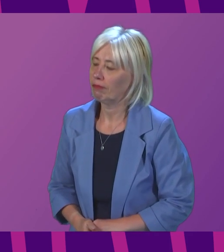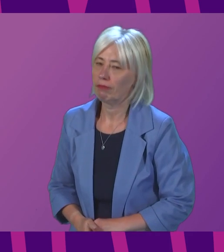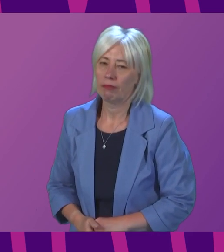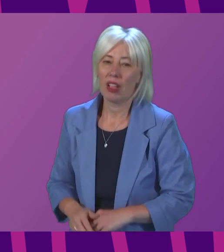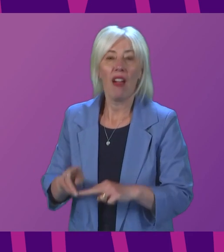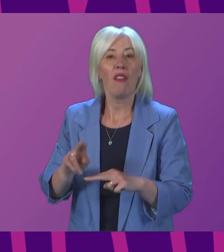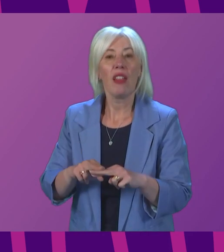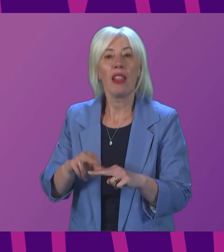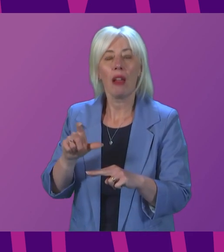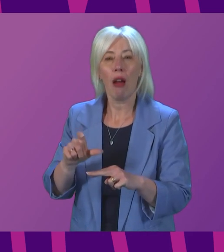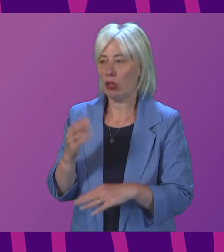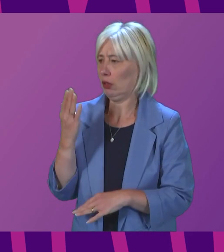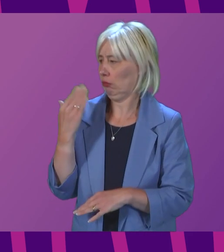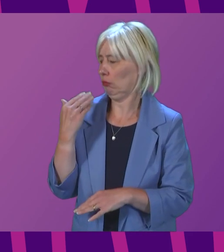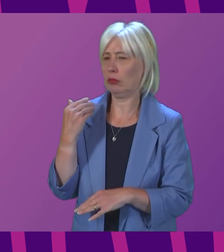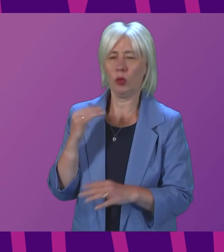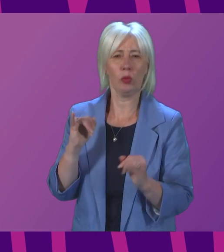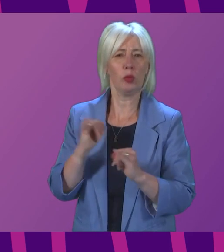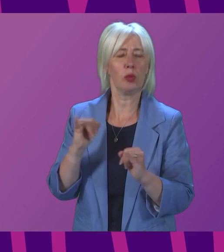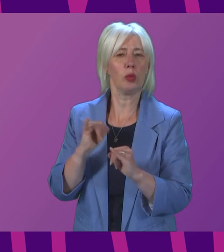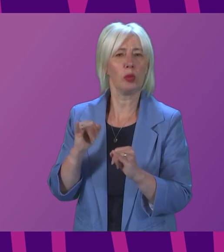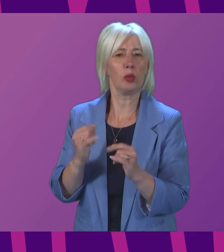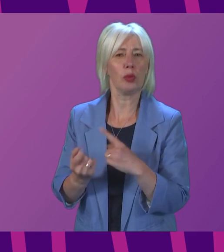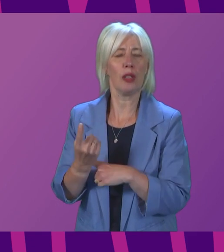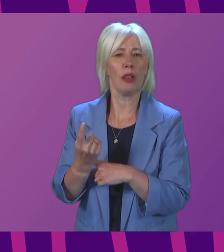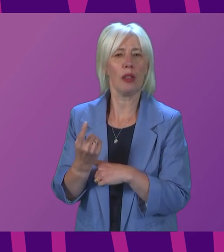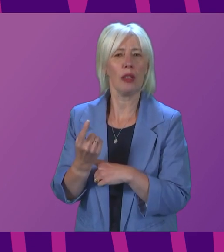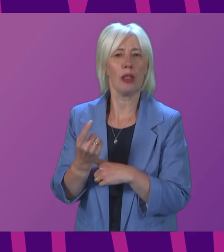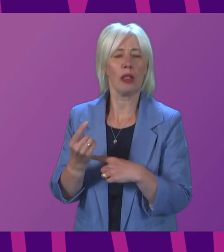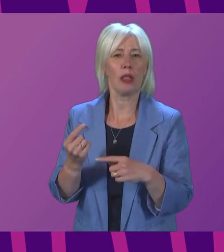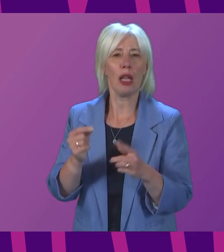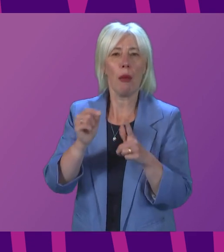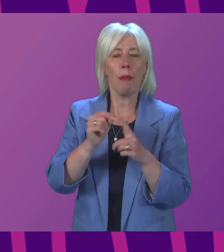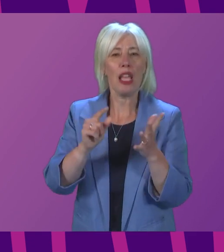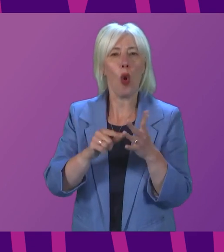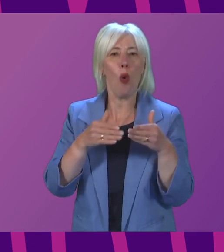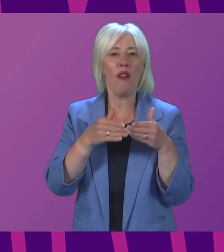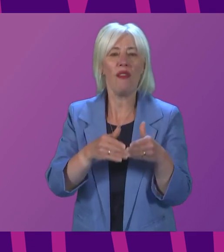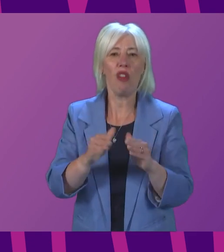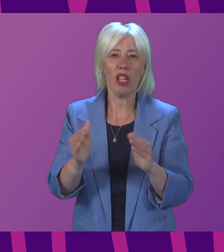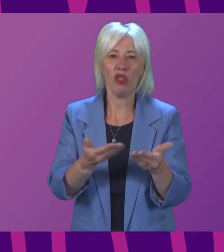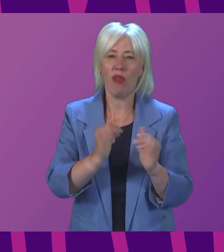In the past few hours, worrying events have emerged with regard to P&O ferry services and their staff.